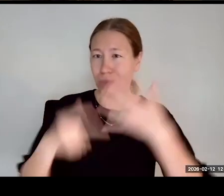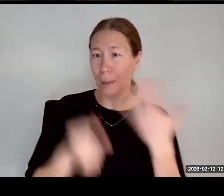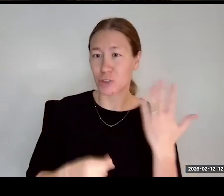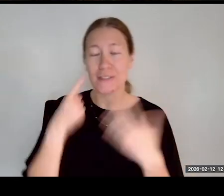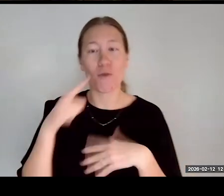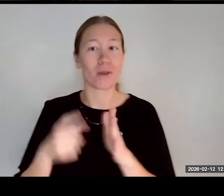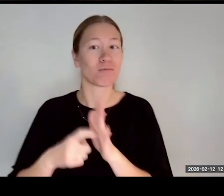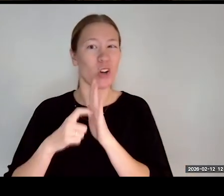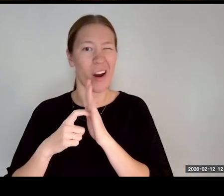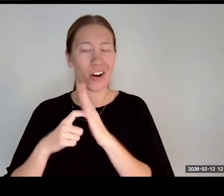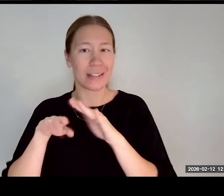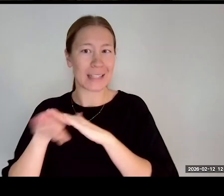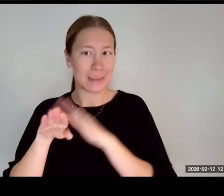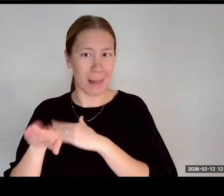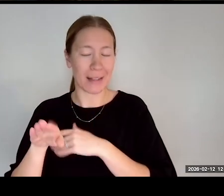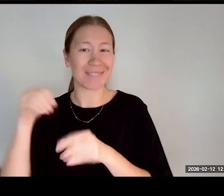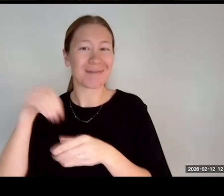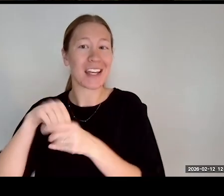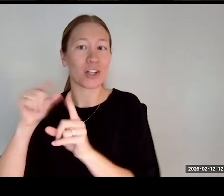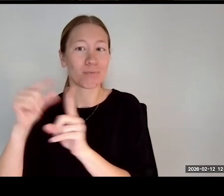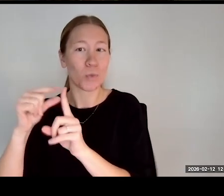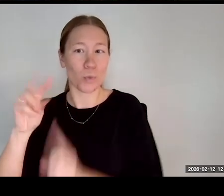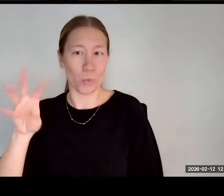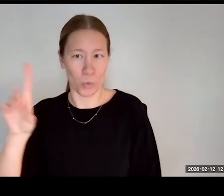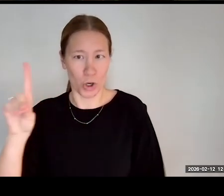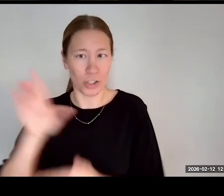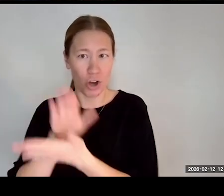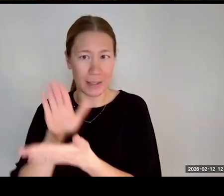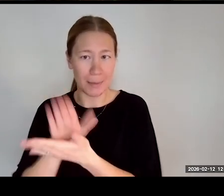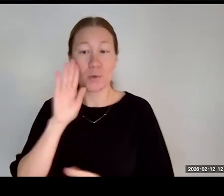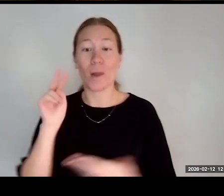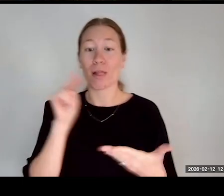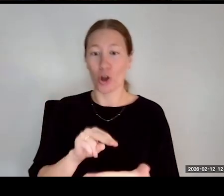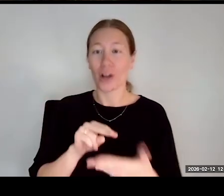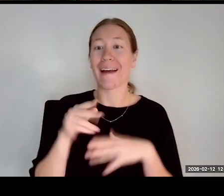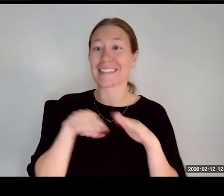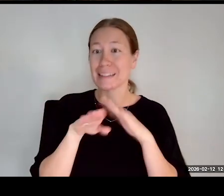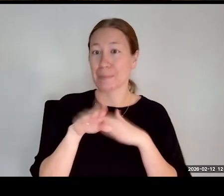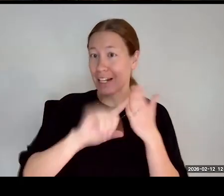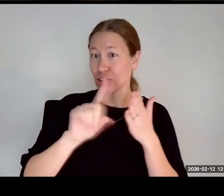We'll then be taking a quick peek at the accessibility checker in Word and I'll be sharing a checklist that you can use